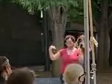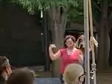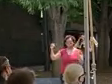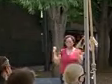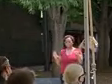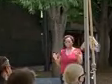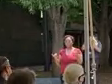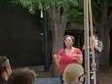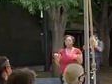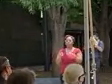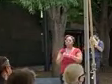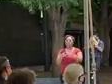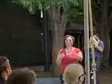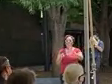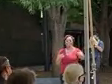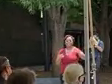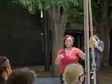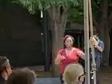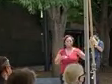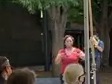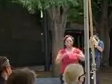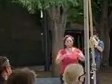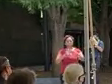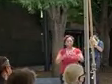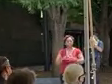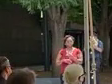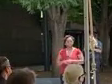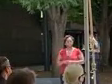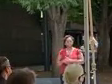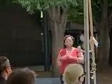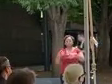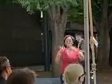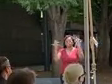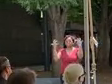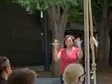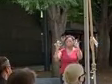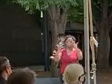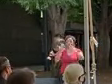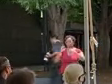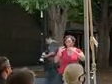The Memorial is stunning after dark and attracts visitors long into the night.